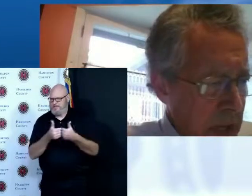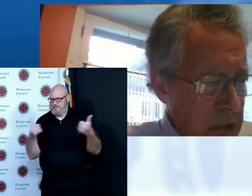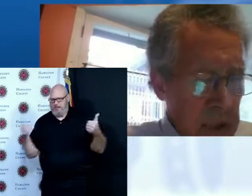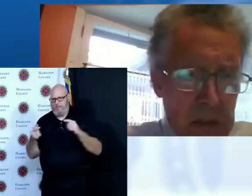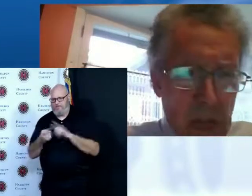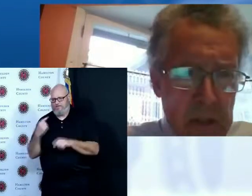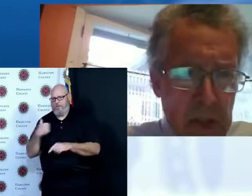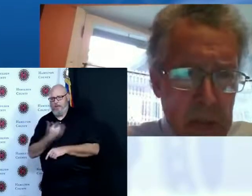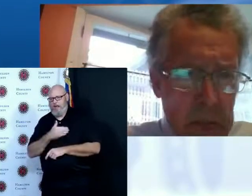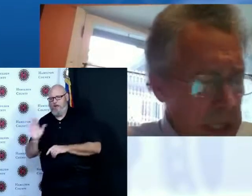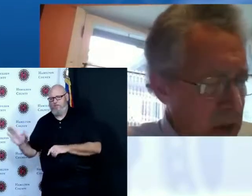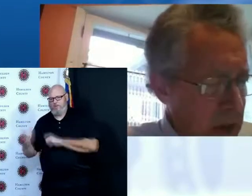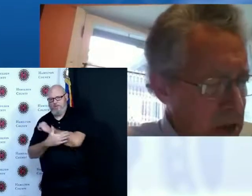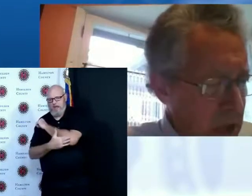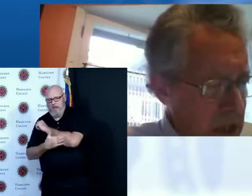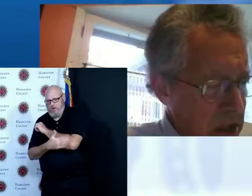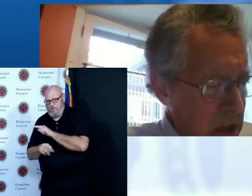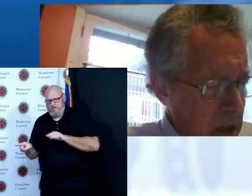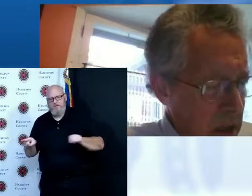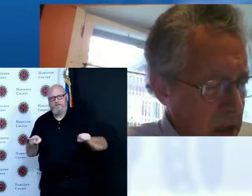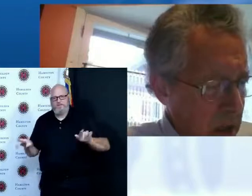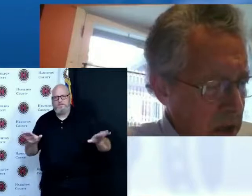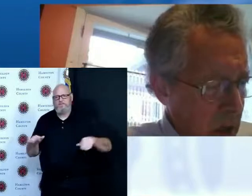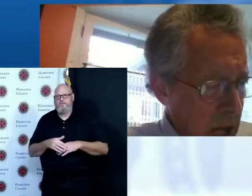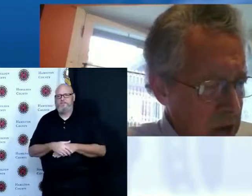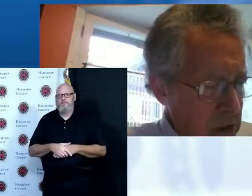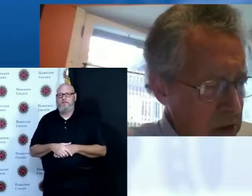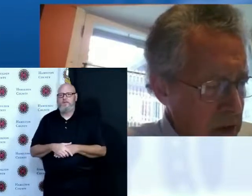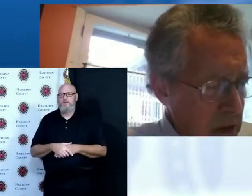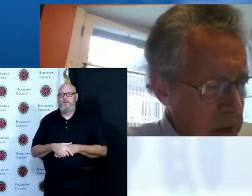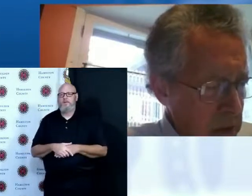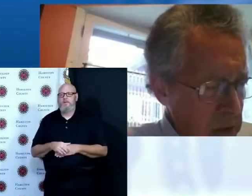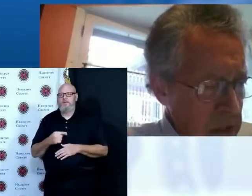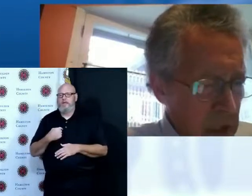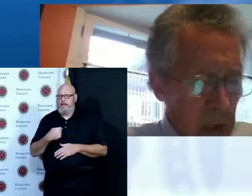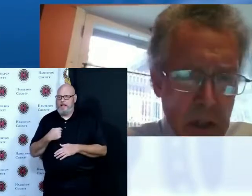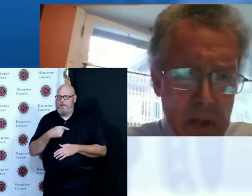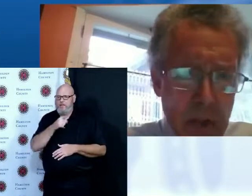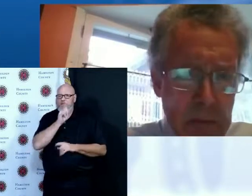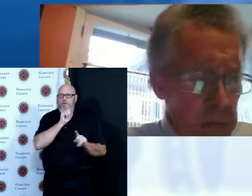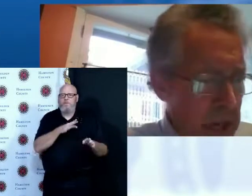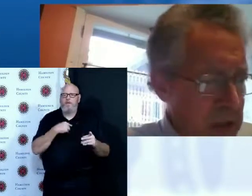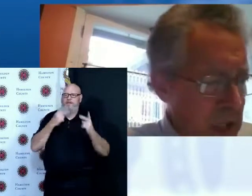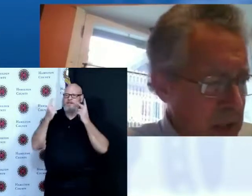vaccine sites in Hamilton County that's listed on Ohio's recently launched Covid vaccine